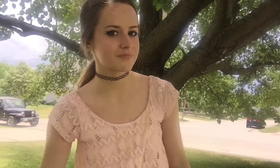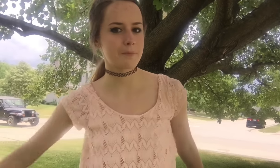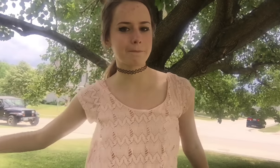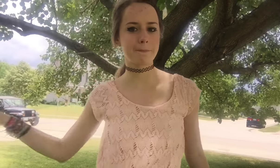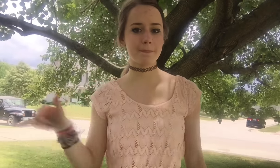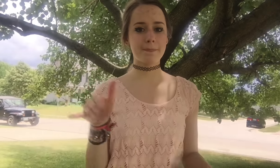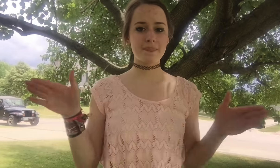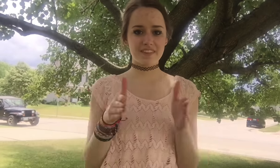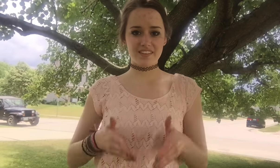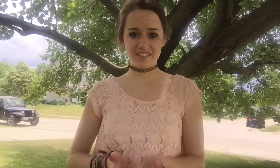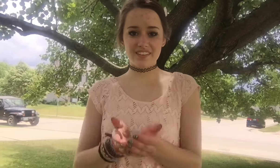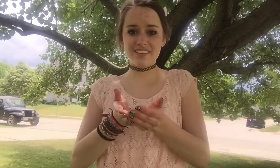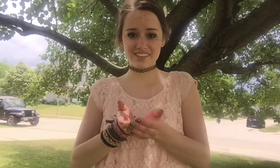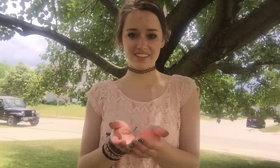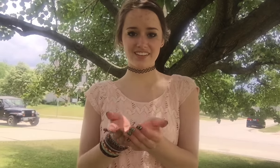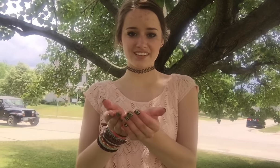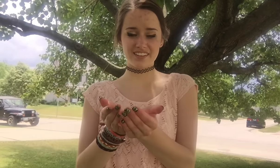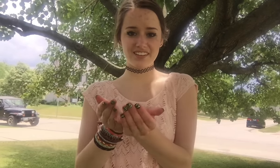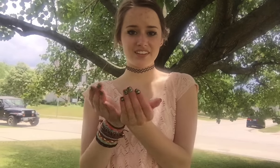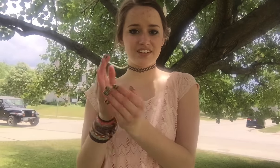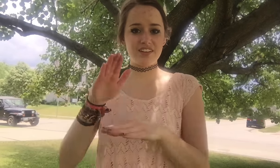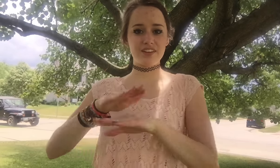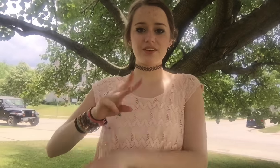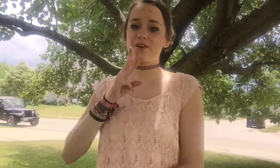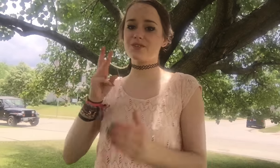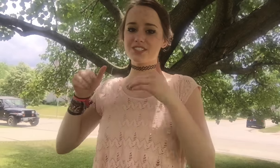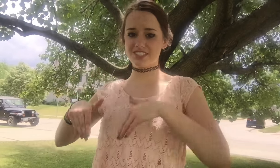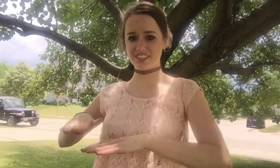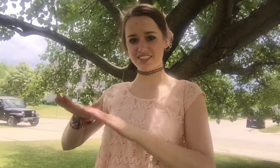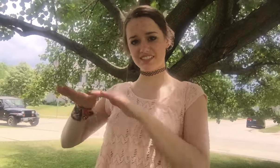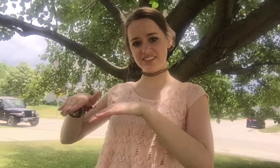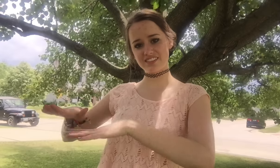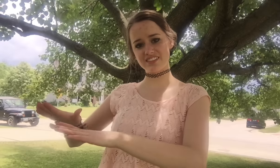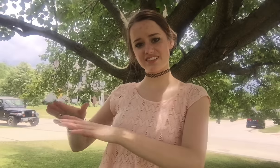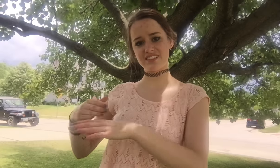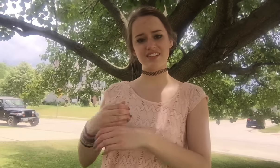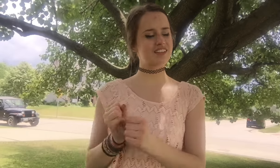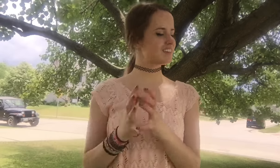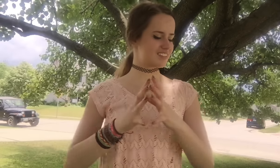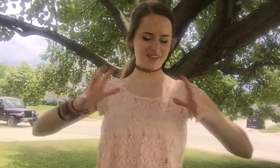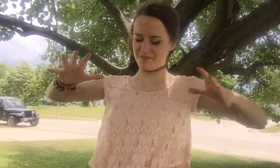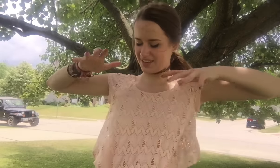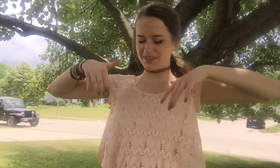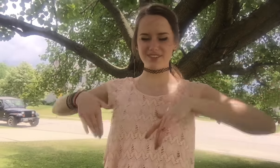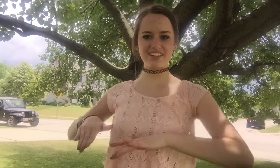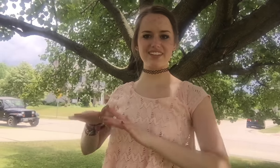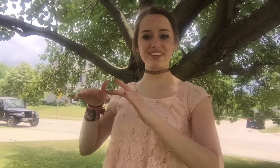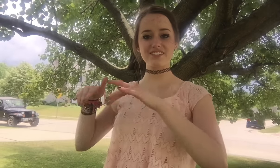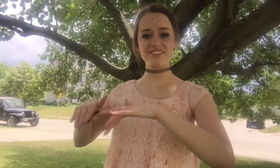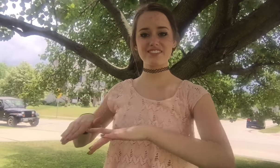like a small boat on the ocean sending big waves